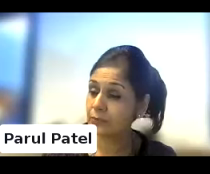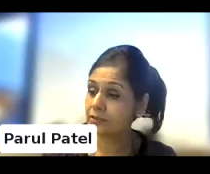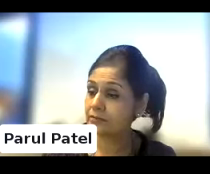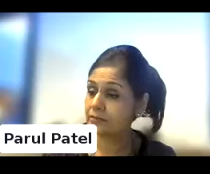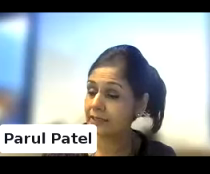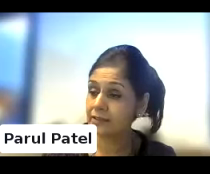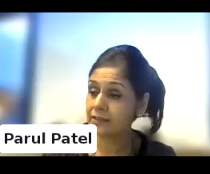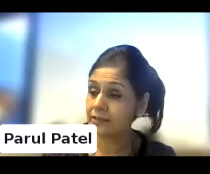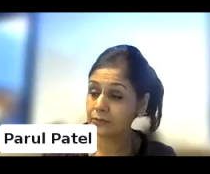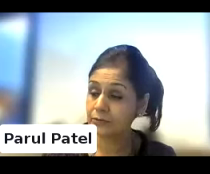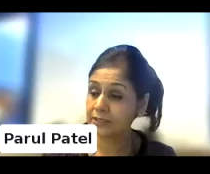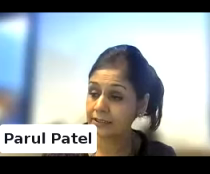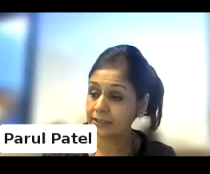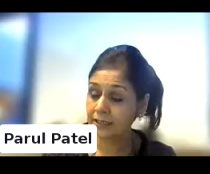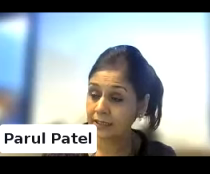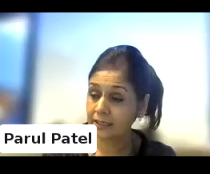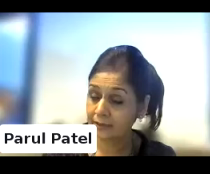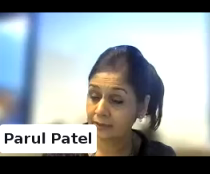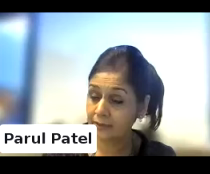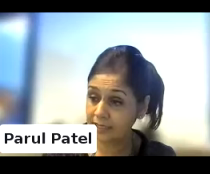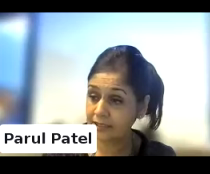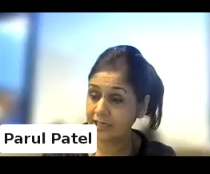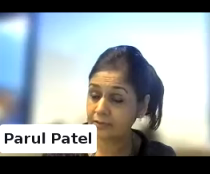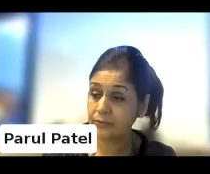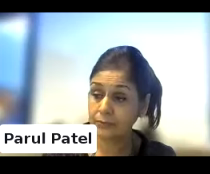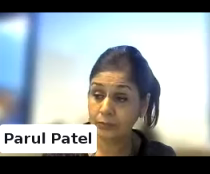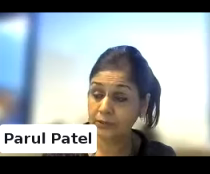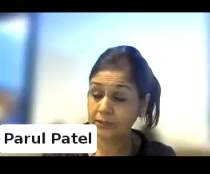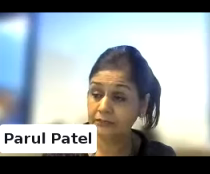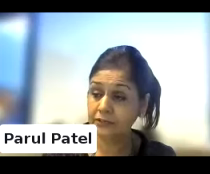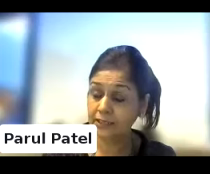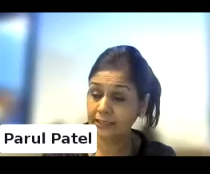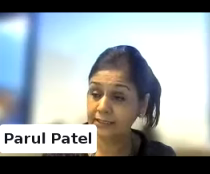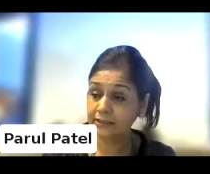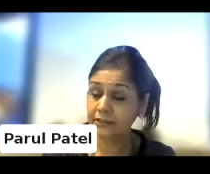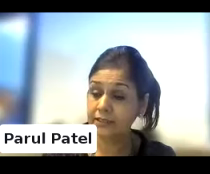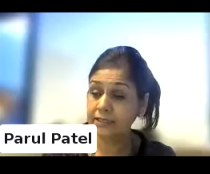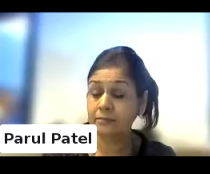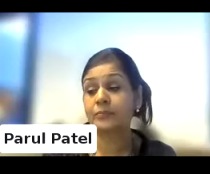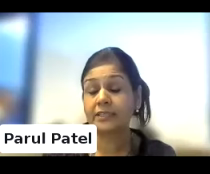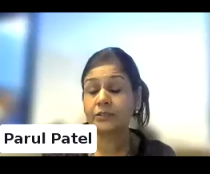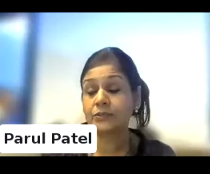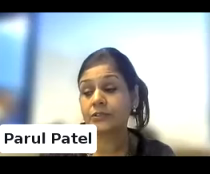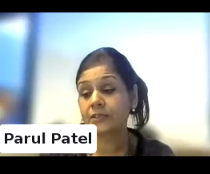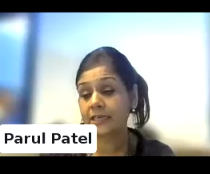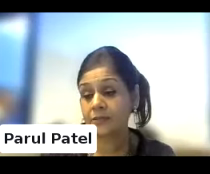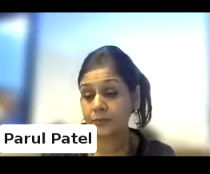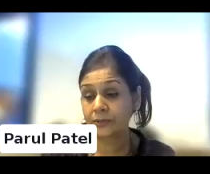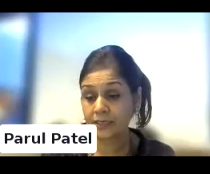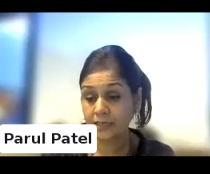portal right here in the blue texts, which says grants portal. If you click there, it'll bring you to your dashboard.